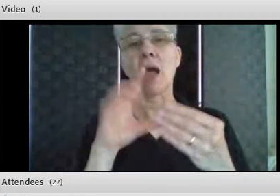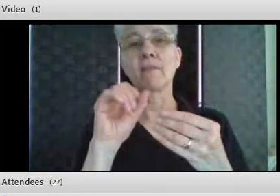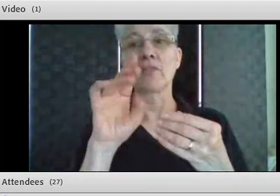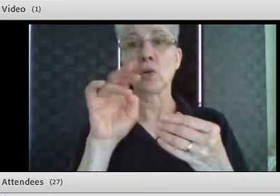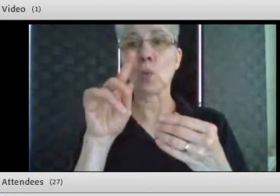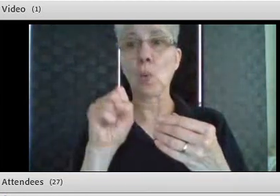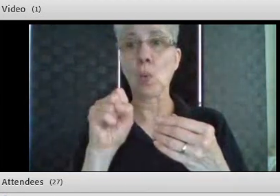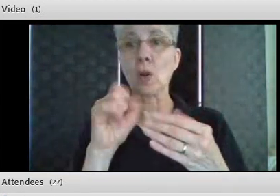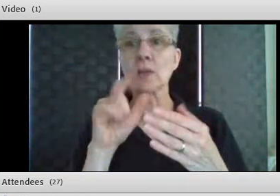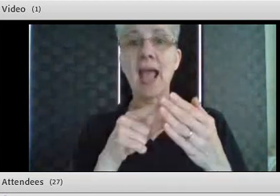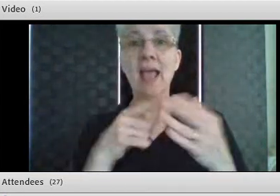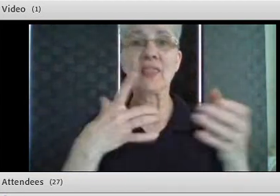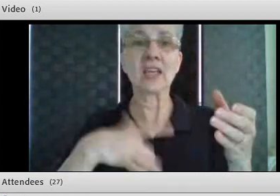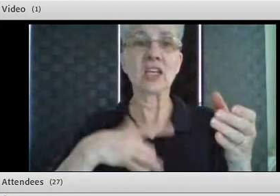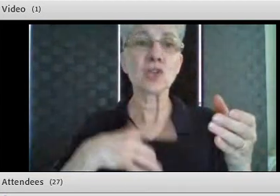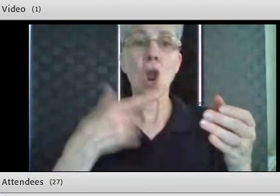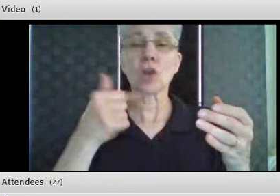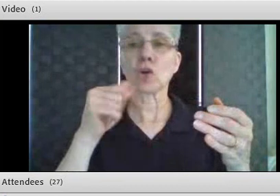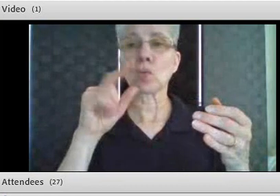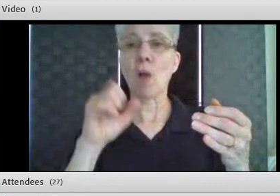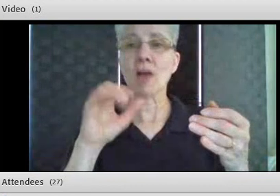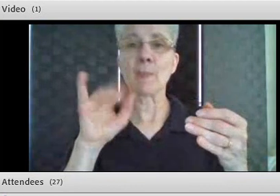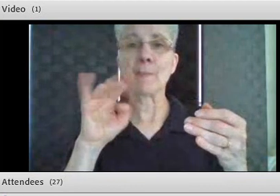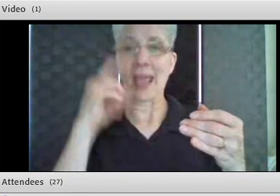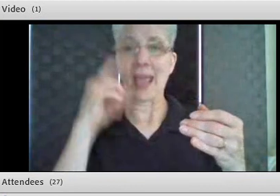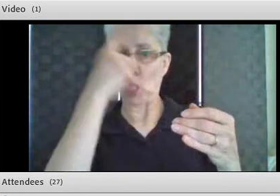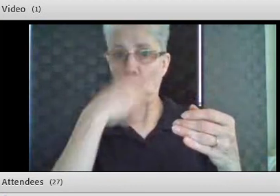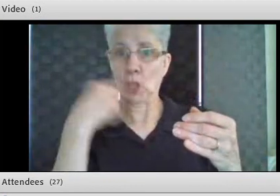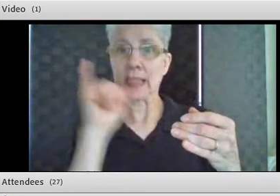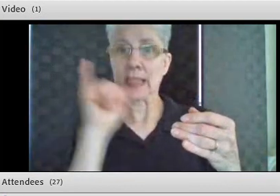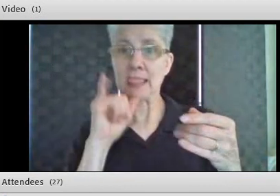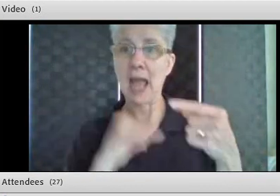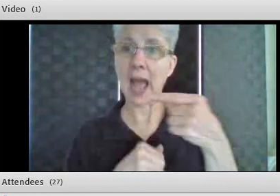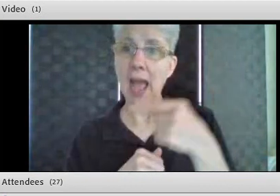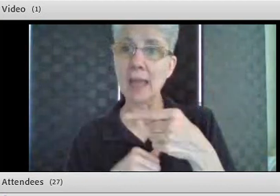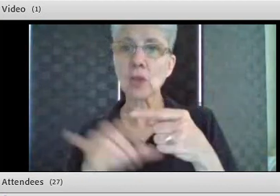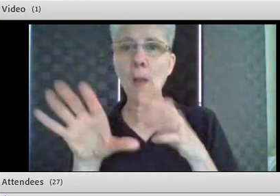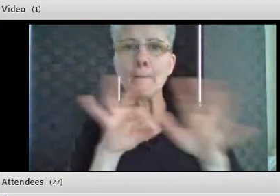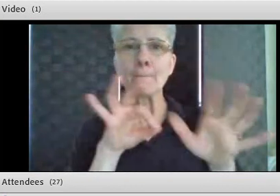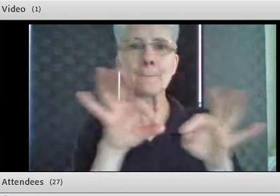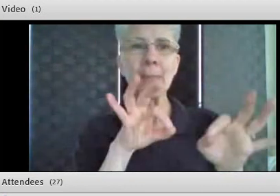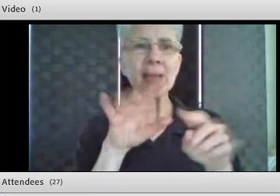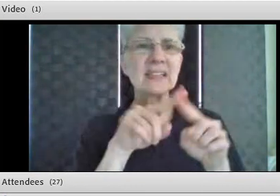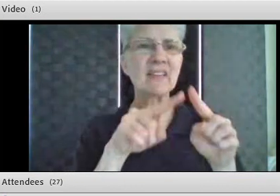what you want to teach them while they're having fun. Now, and this is where we were talking about the chords,